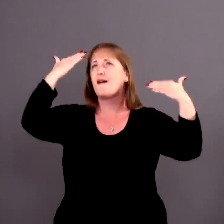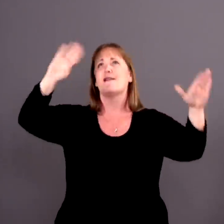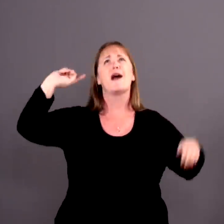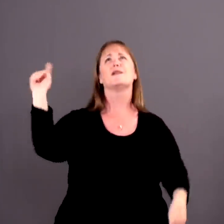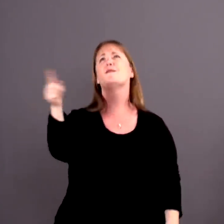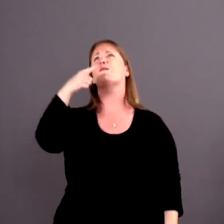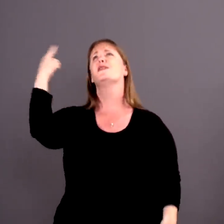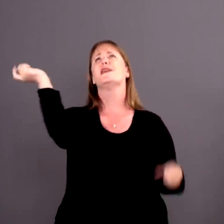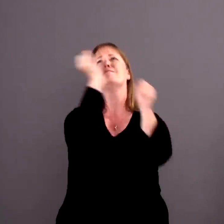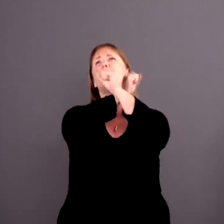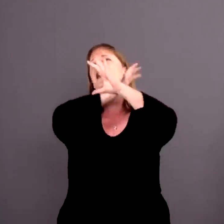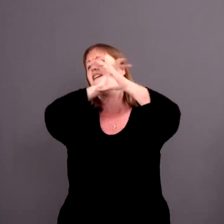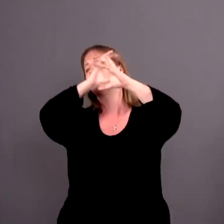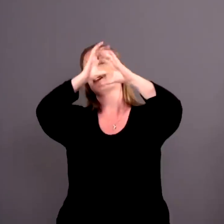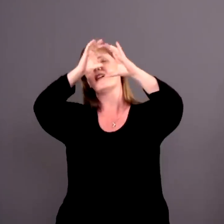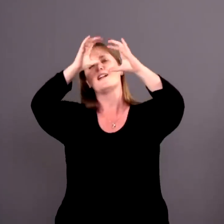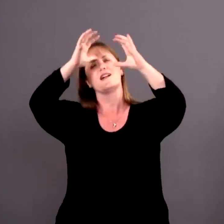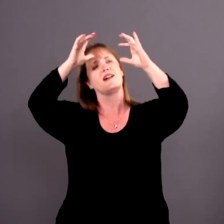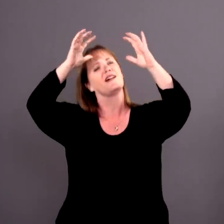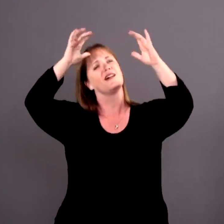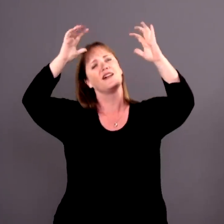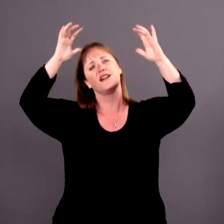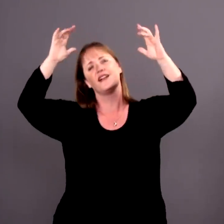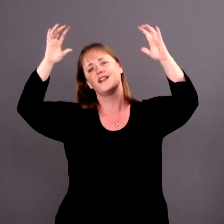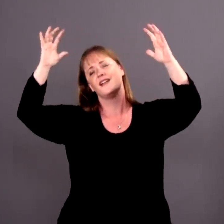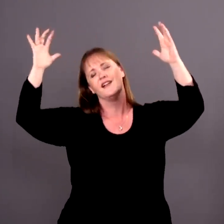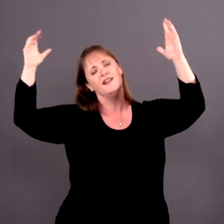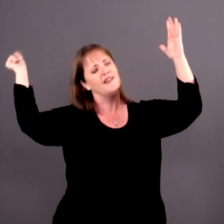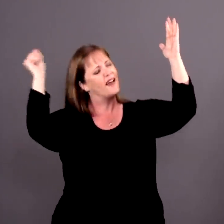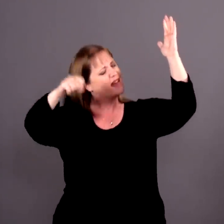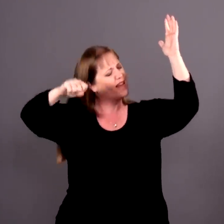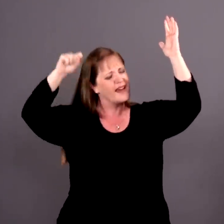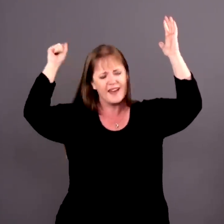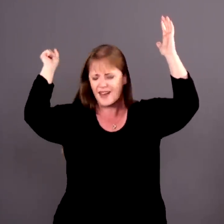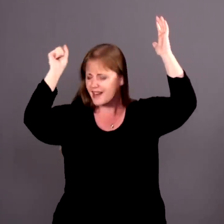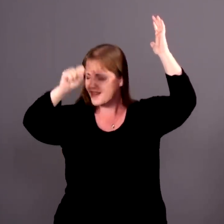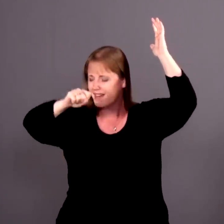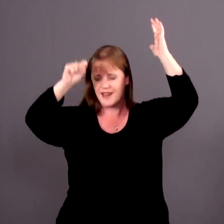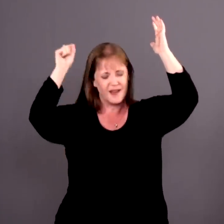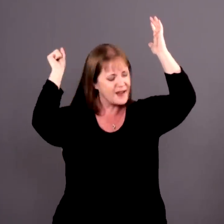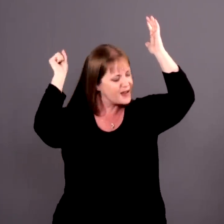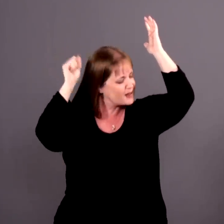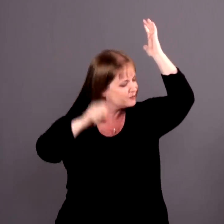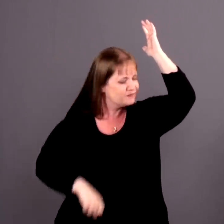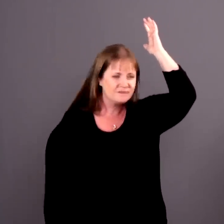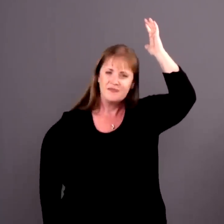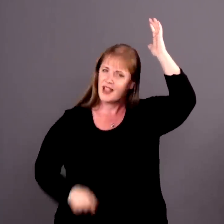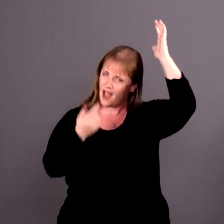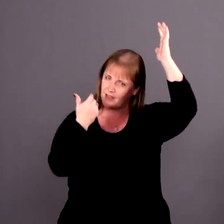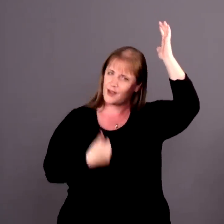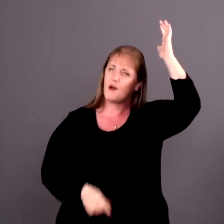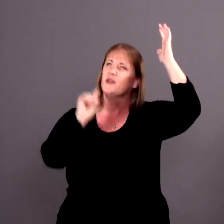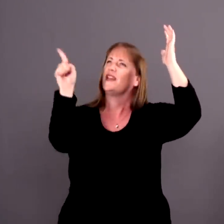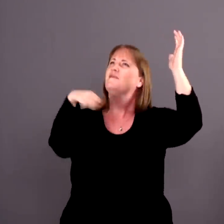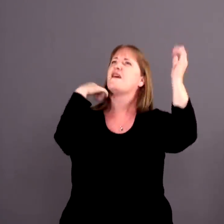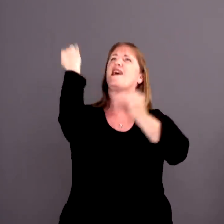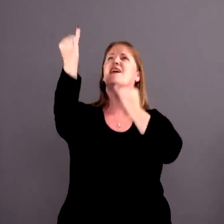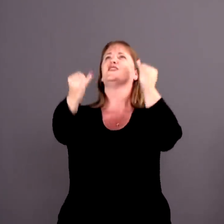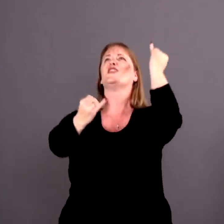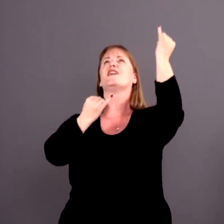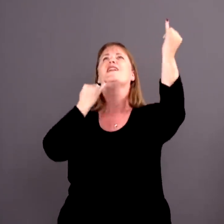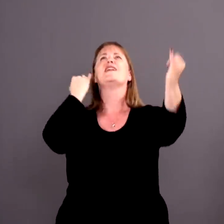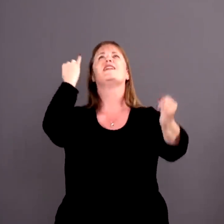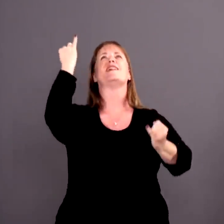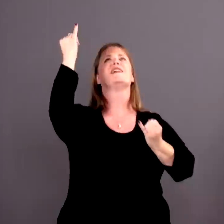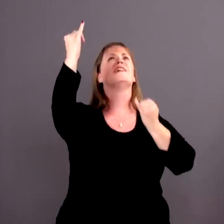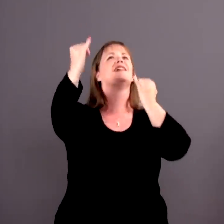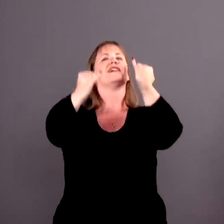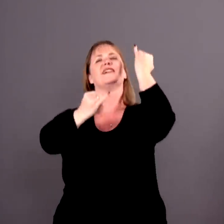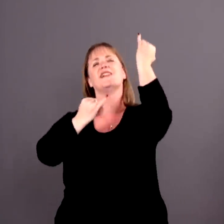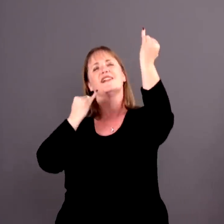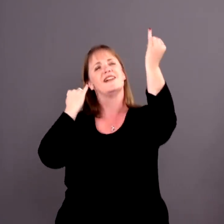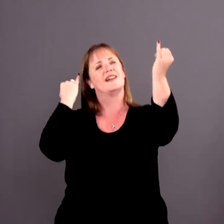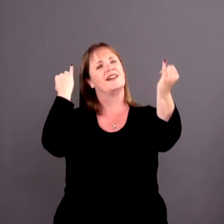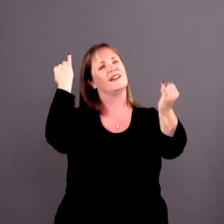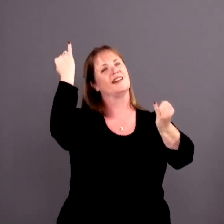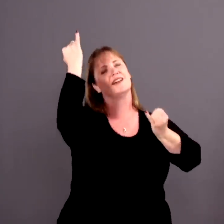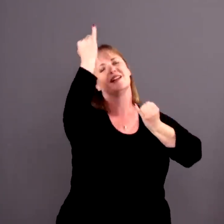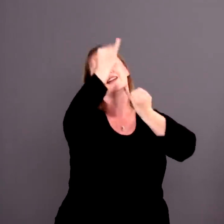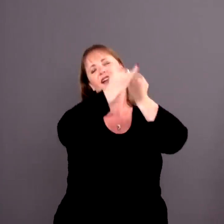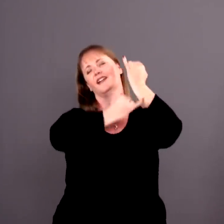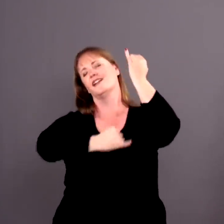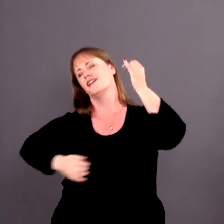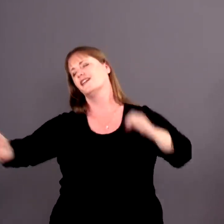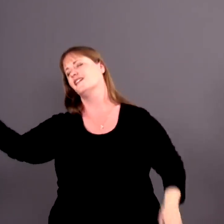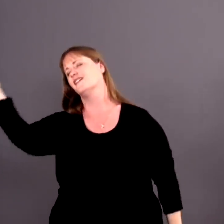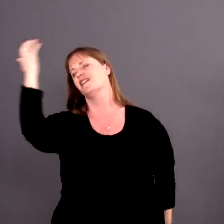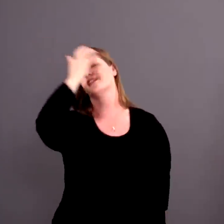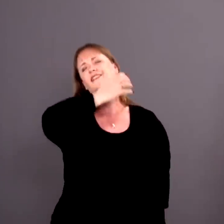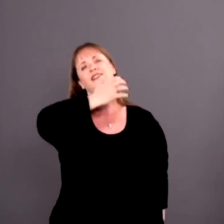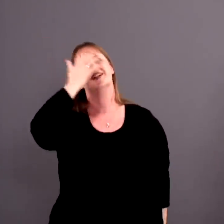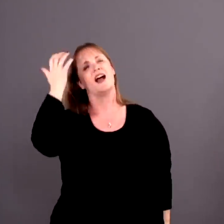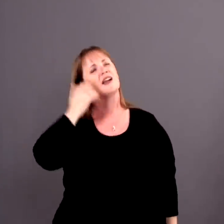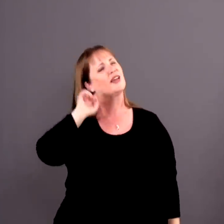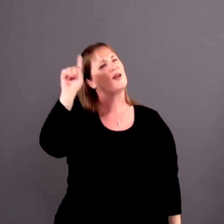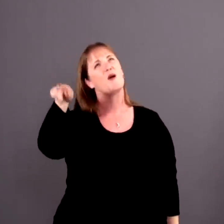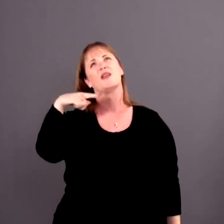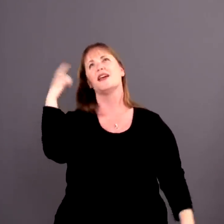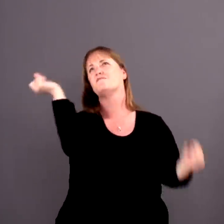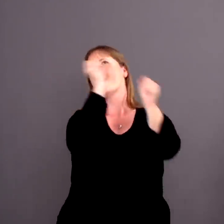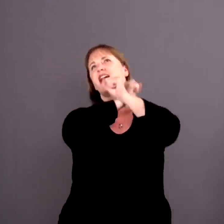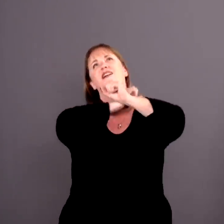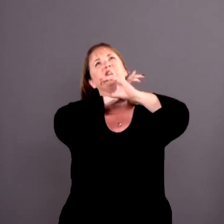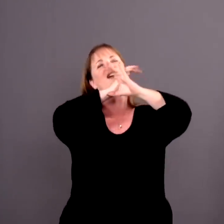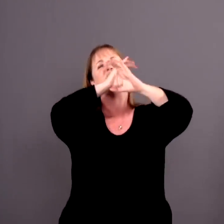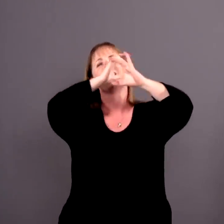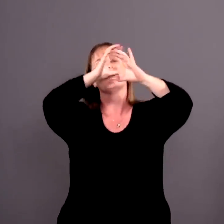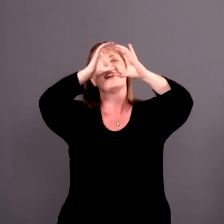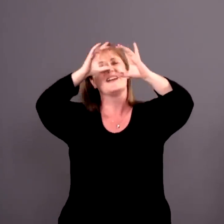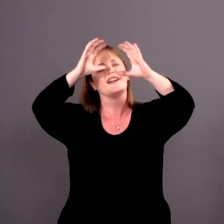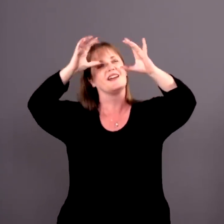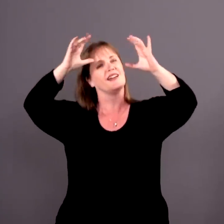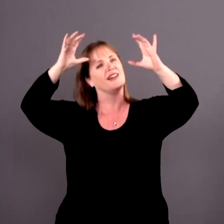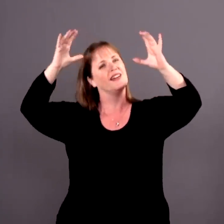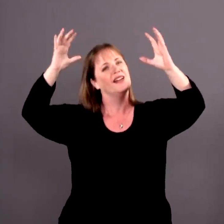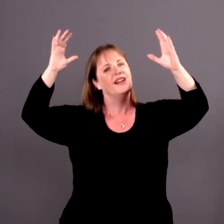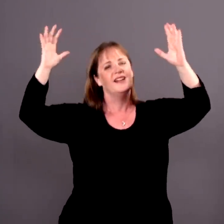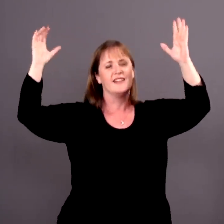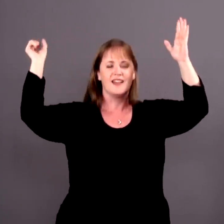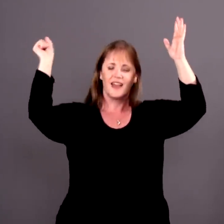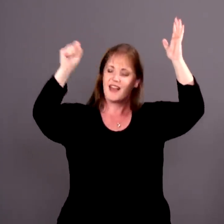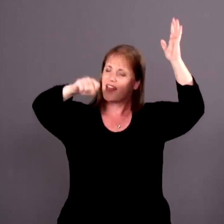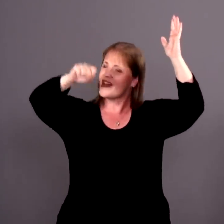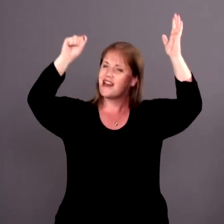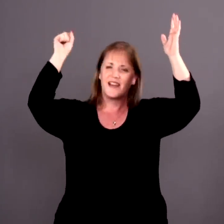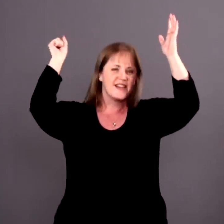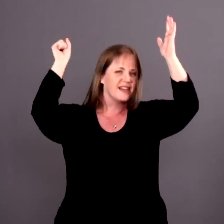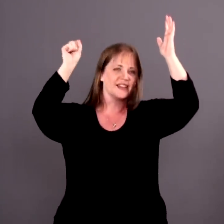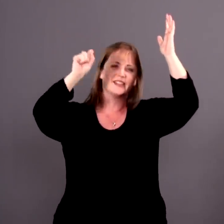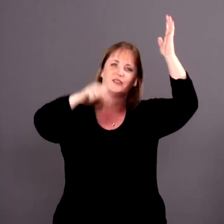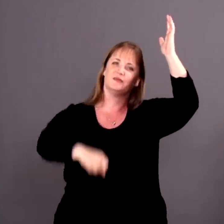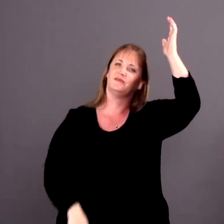I can only imagine, yeah